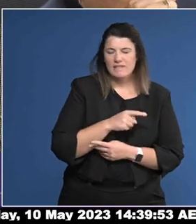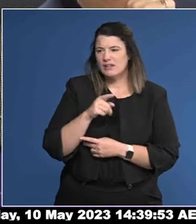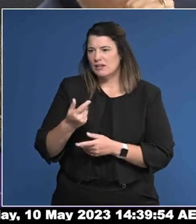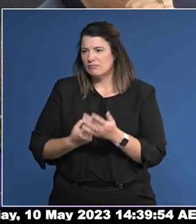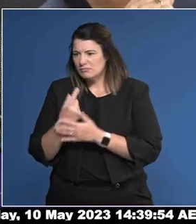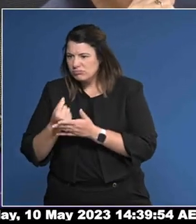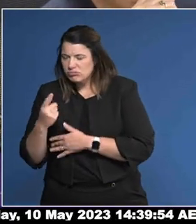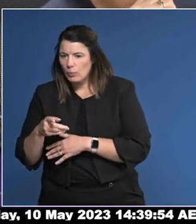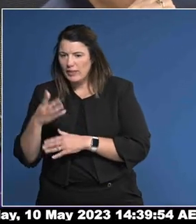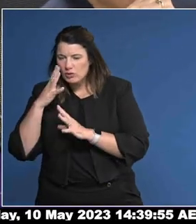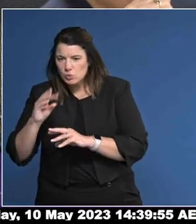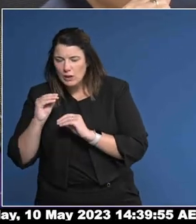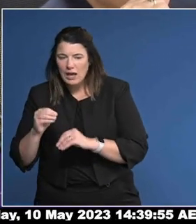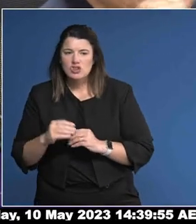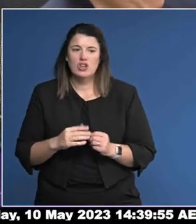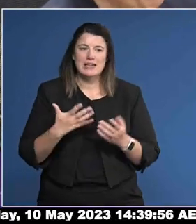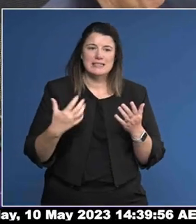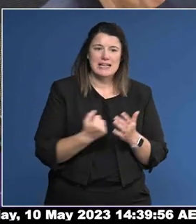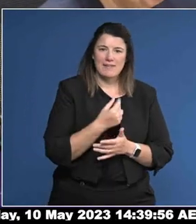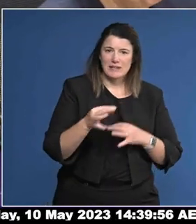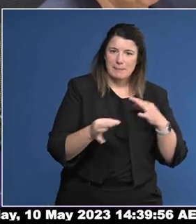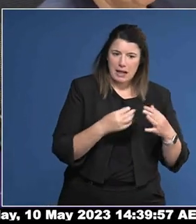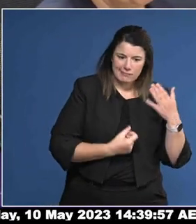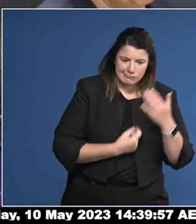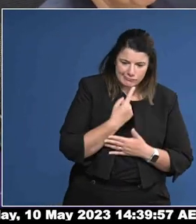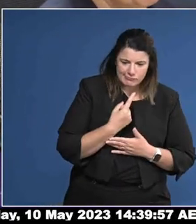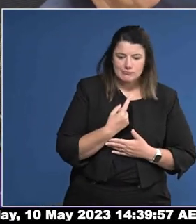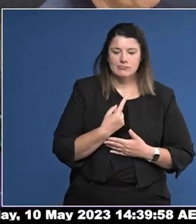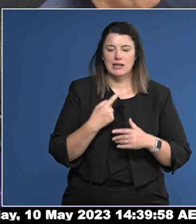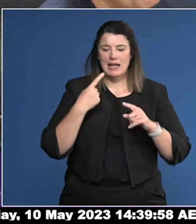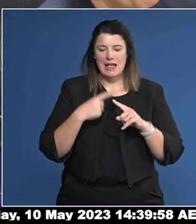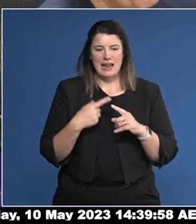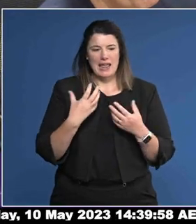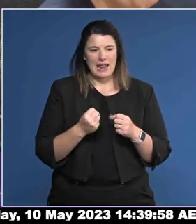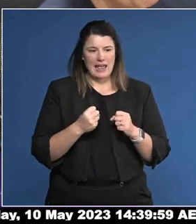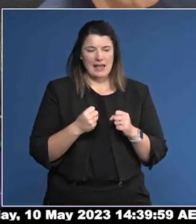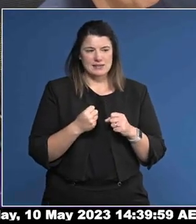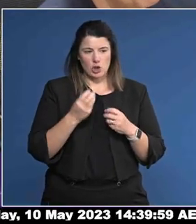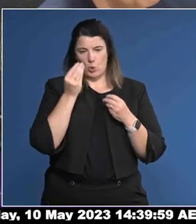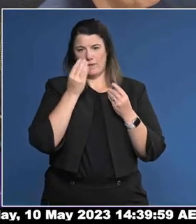There was a safety plan put in place at that time and there had been a notification to